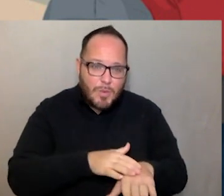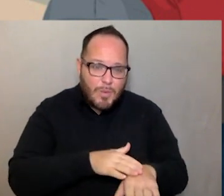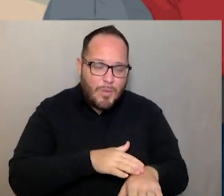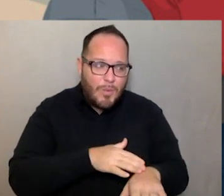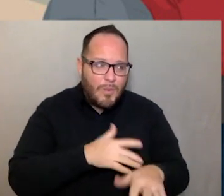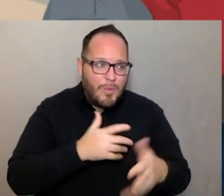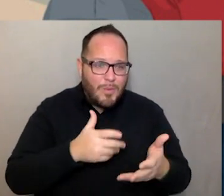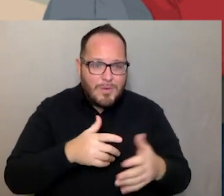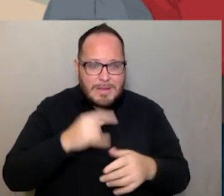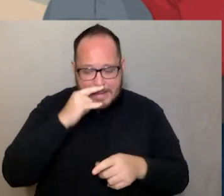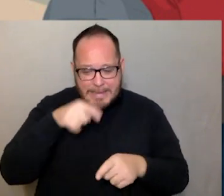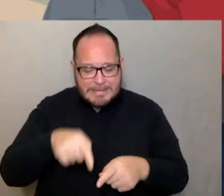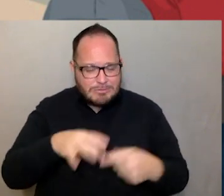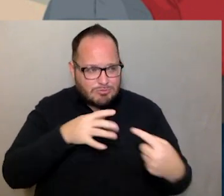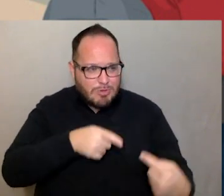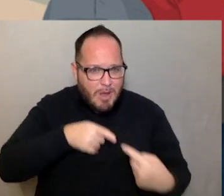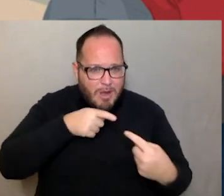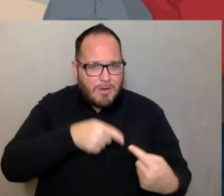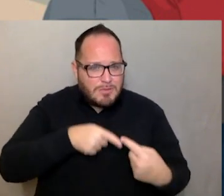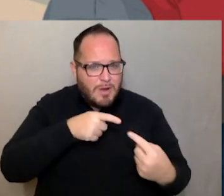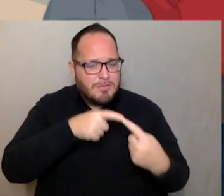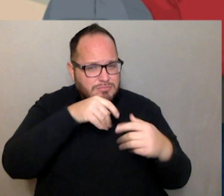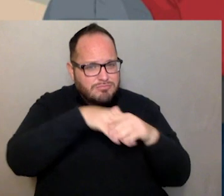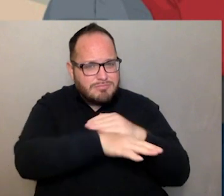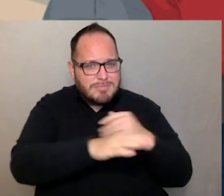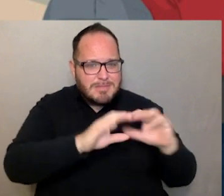HAVING DIFFICULTY ATTENDING THEIR CLASSES OR DOING THEIR HOMEWORK.